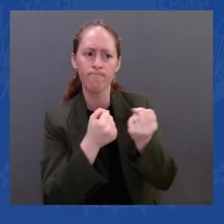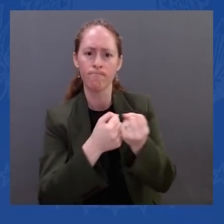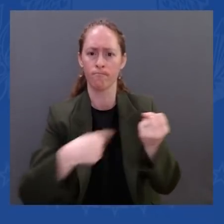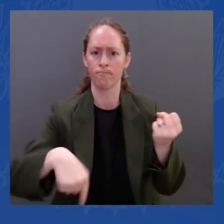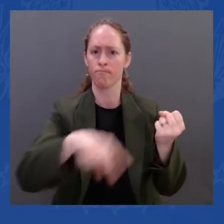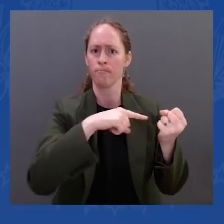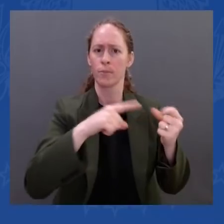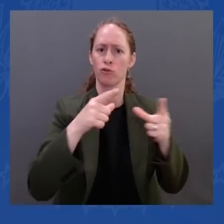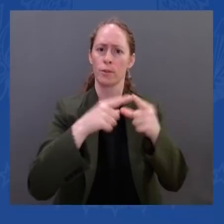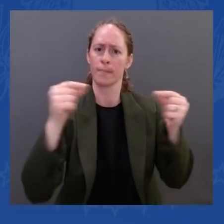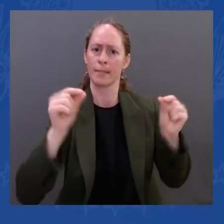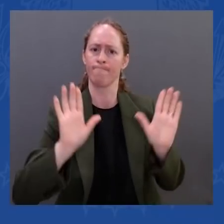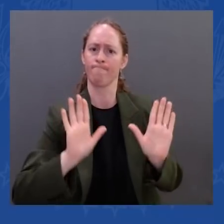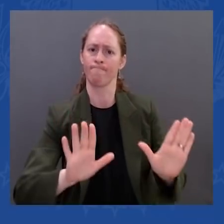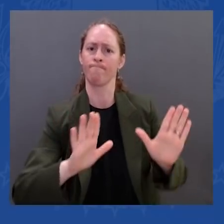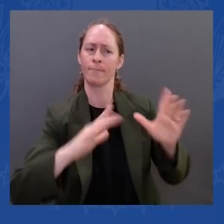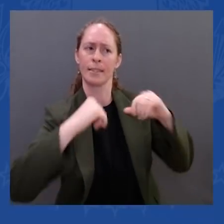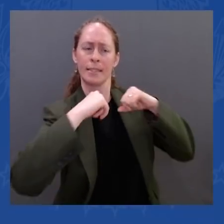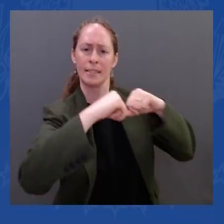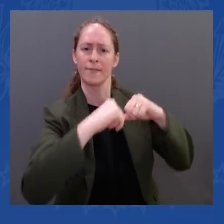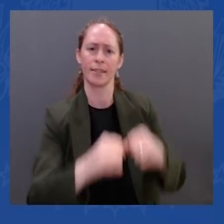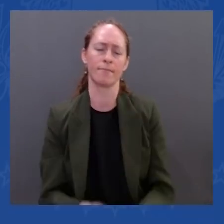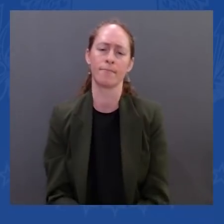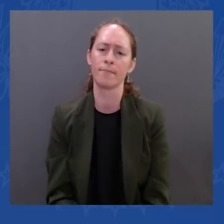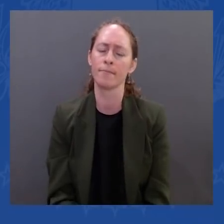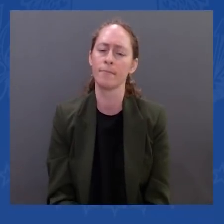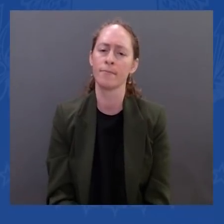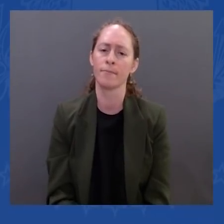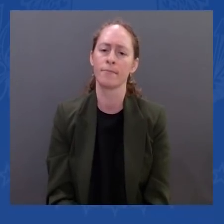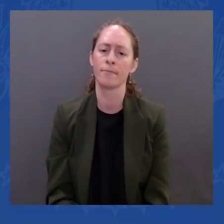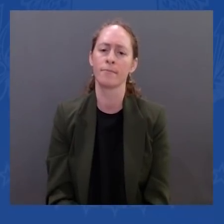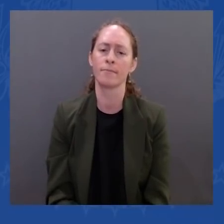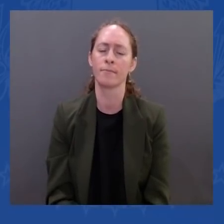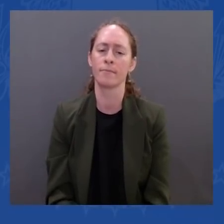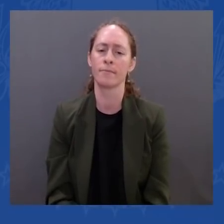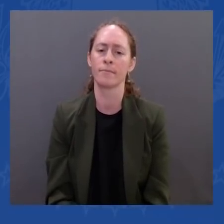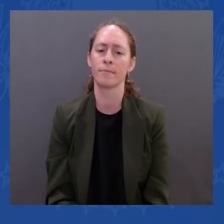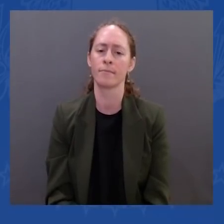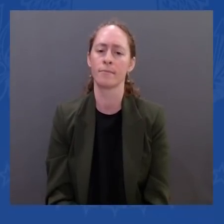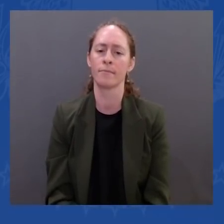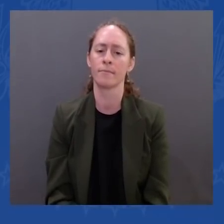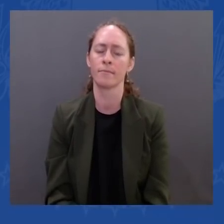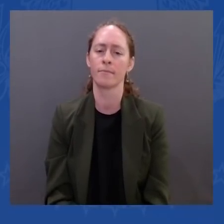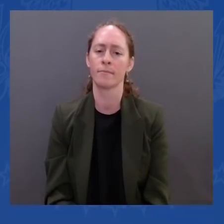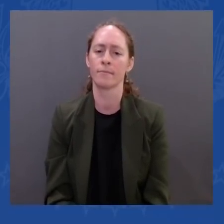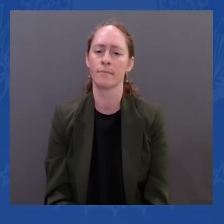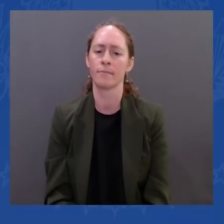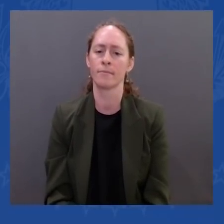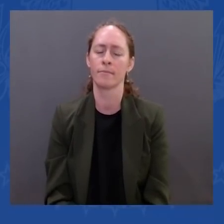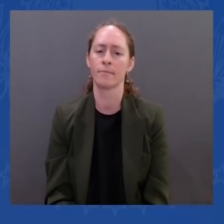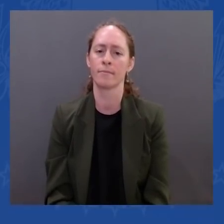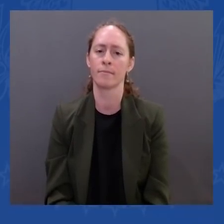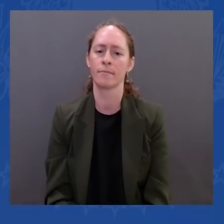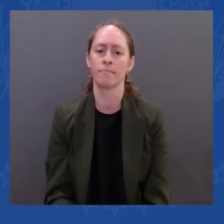we concurred to keeping close touch, including on the ministerial level, between our two countries.